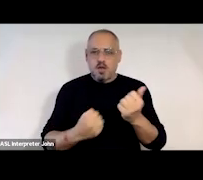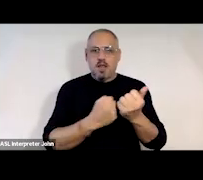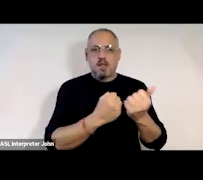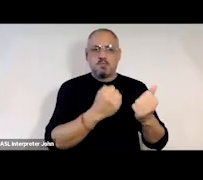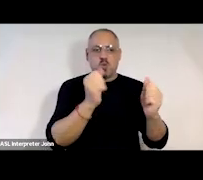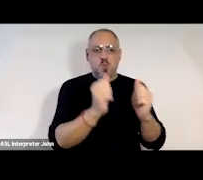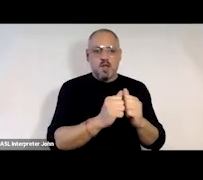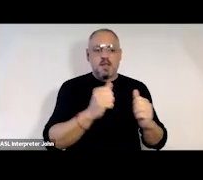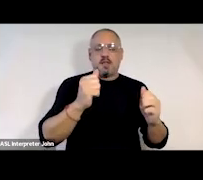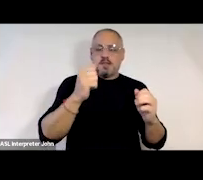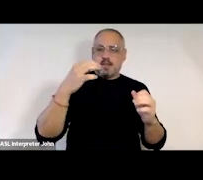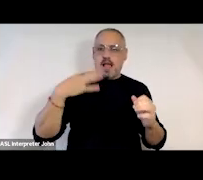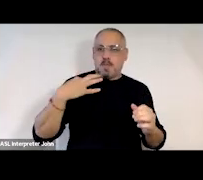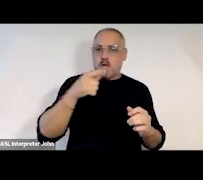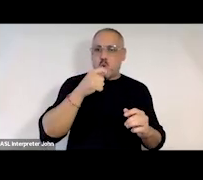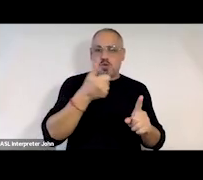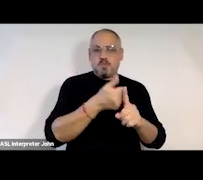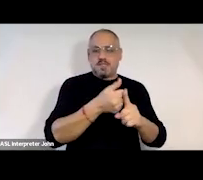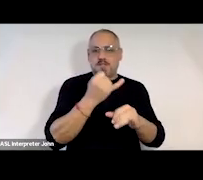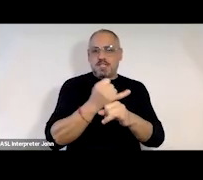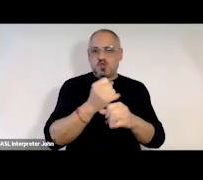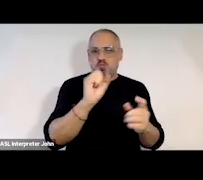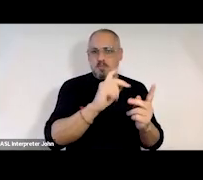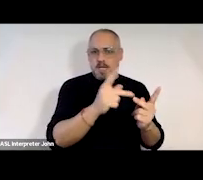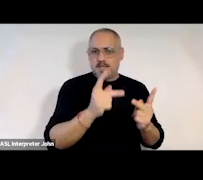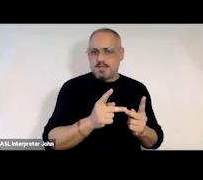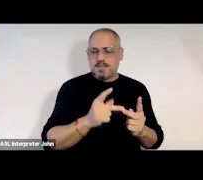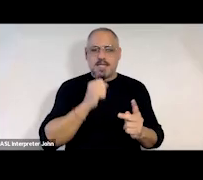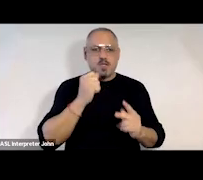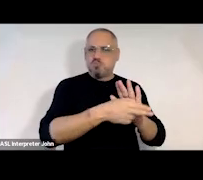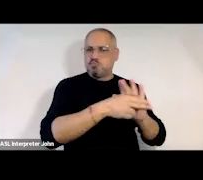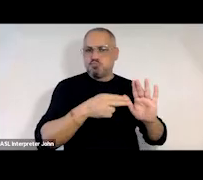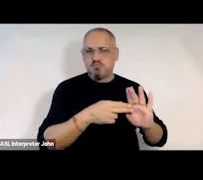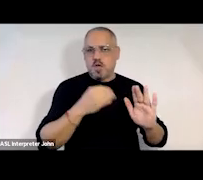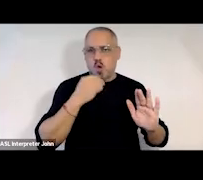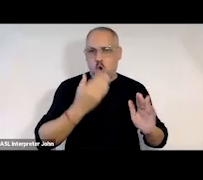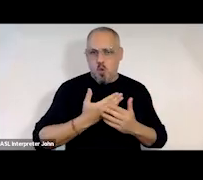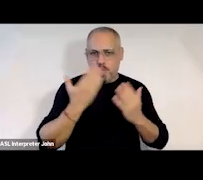for people that are in institutional settings will not get the homeless flag according to Social Security,